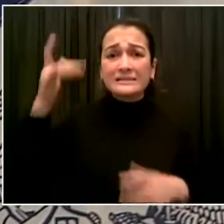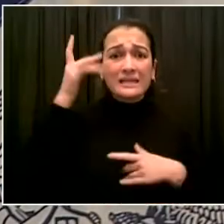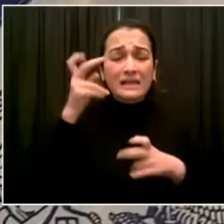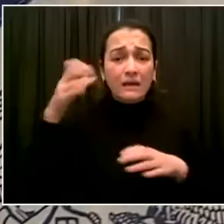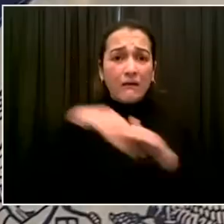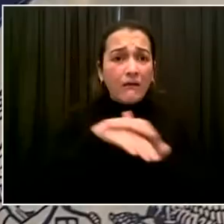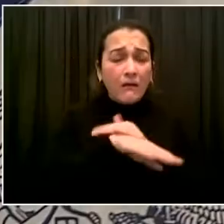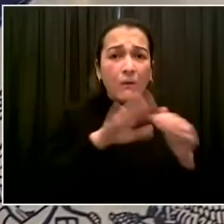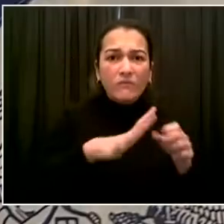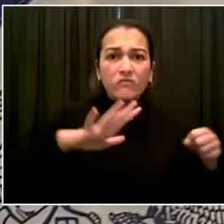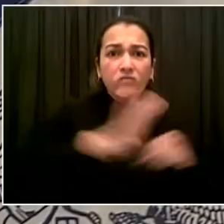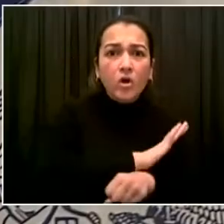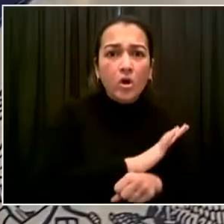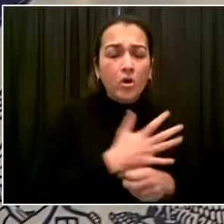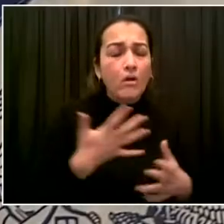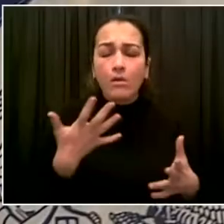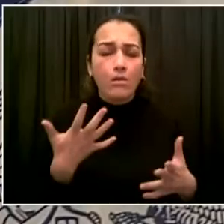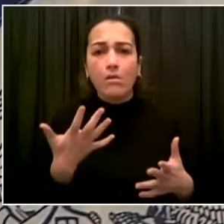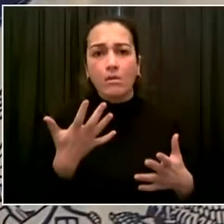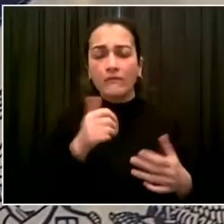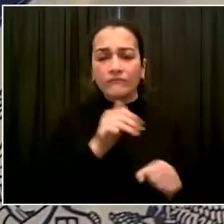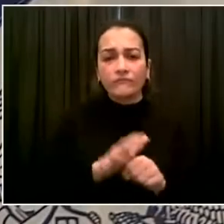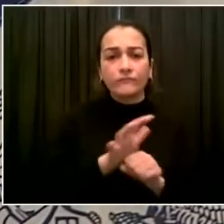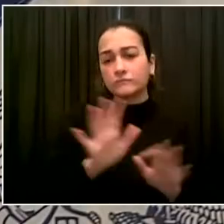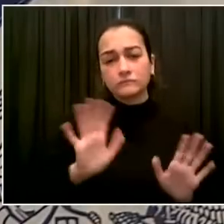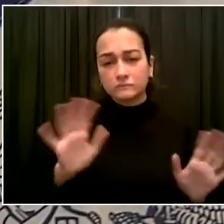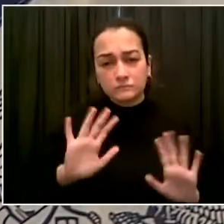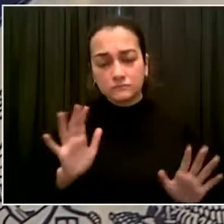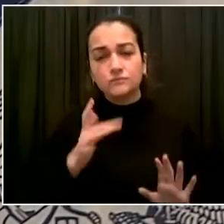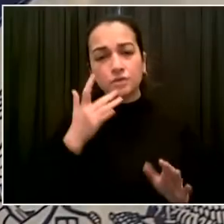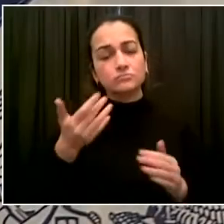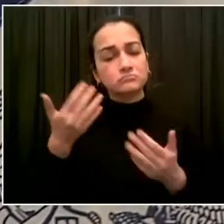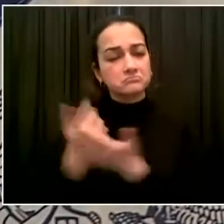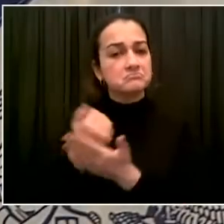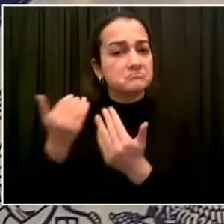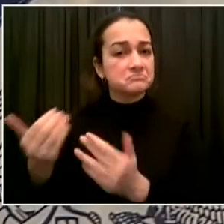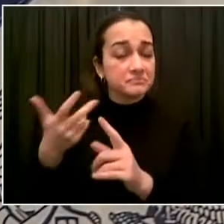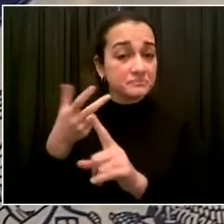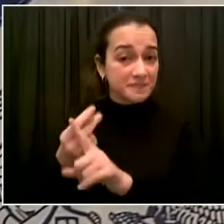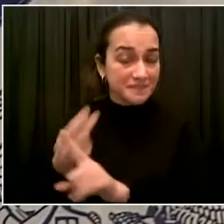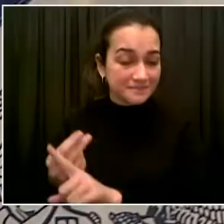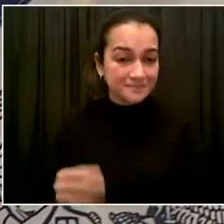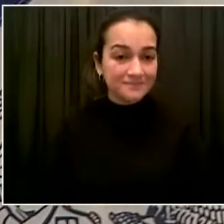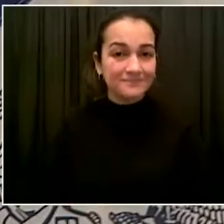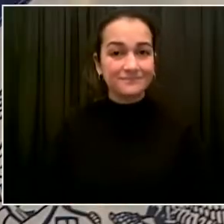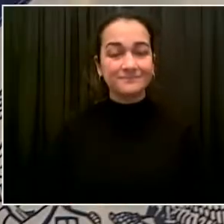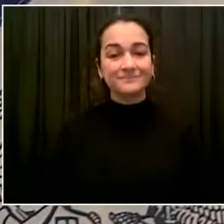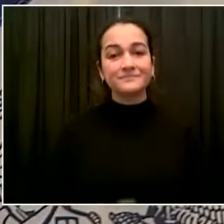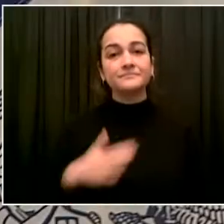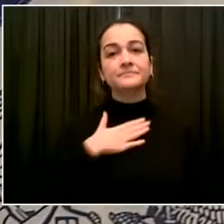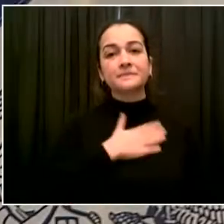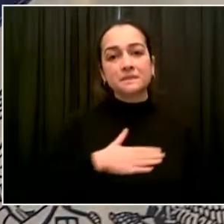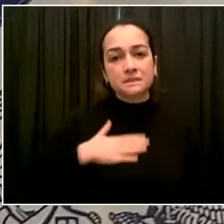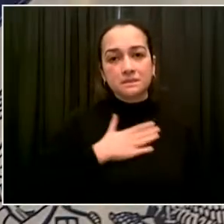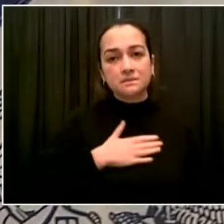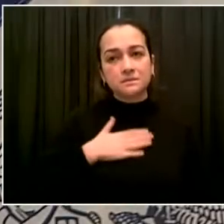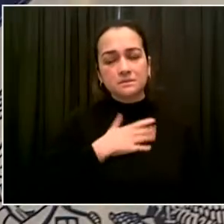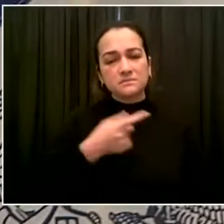THE HOSPITALS WILL BE AND OUR HEALTH CARE HEROES WHO HAVE SEEN US THROUGH THLE AST TWO YEARS NOW. THEY ARE THE SAME PEOPLE EVERY SINGLE DAY FIGHTING THE FIGHT. DO YOURSELF A